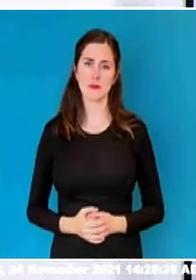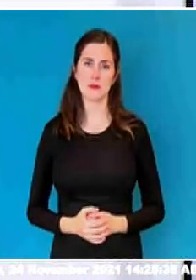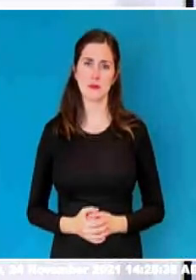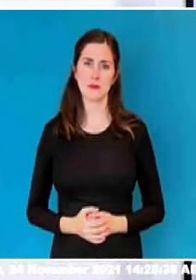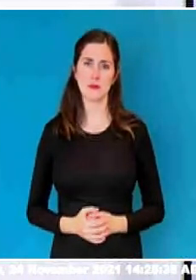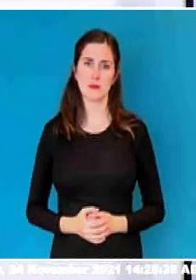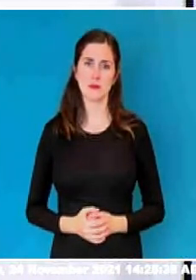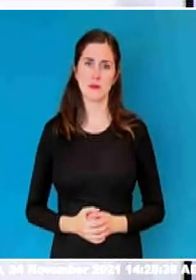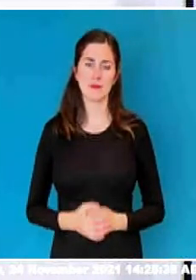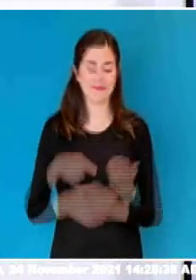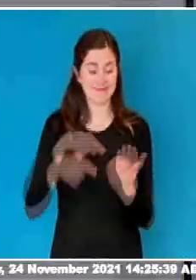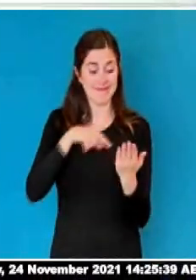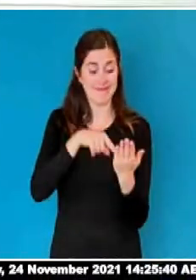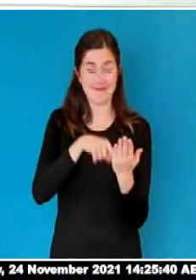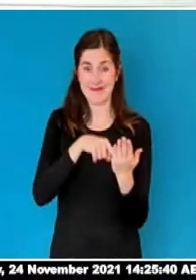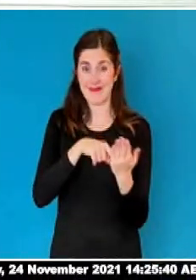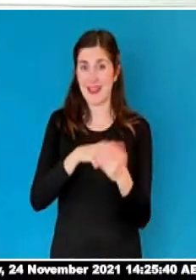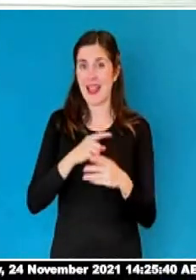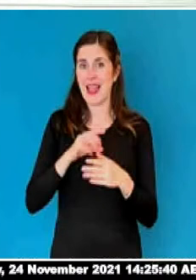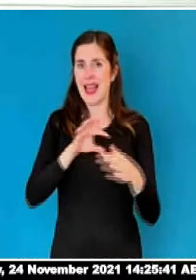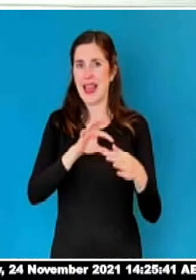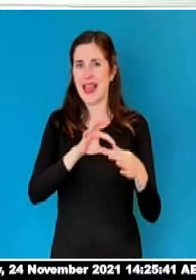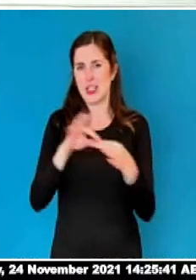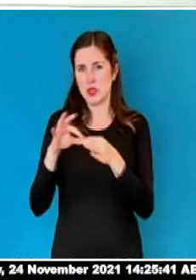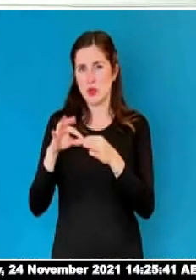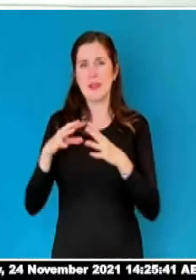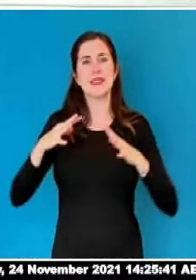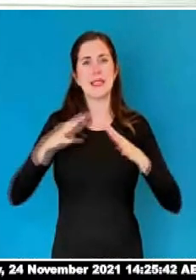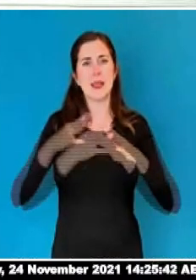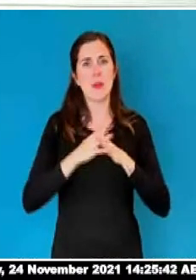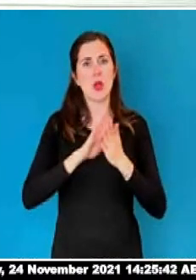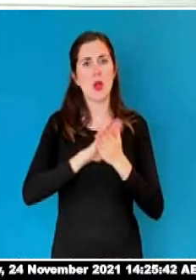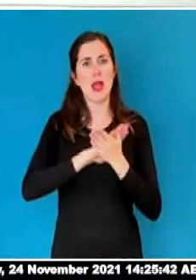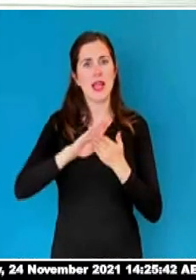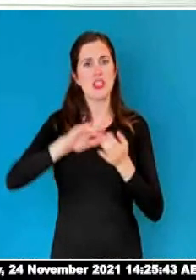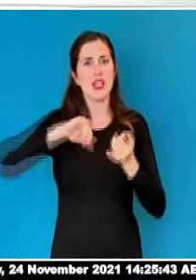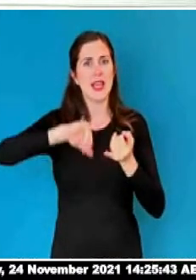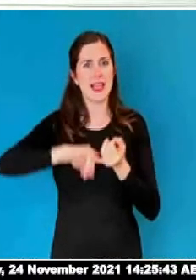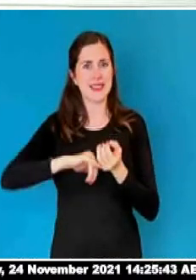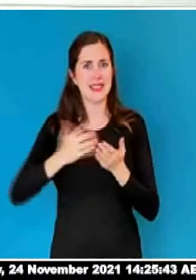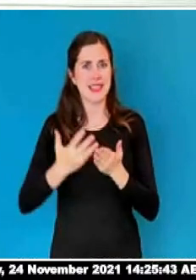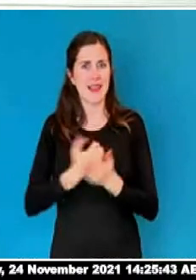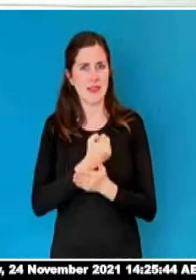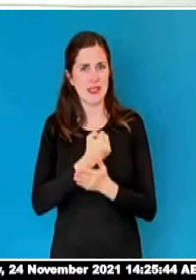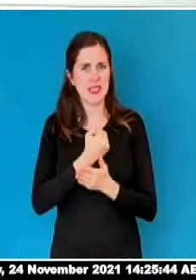the work health and safety obligation of the PCBU or employer for shortÂ I beg your